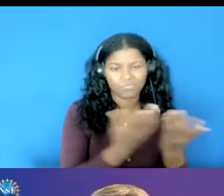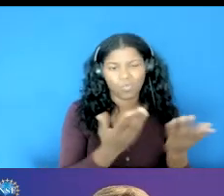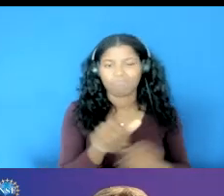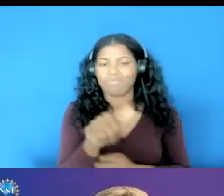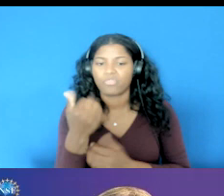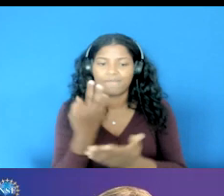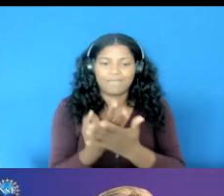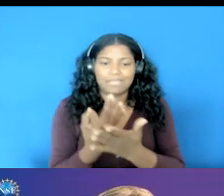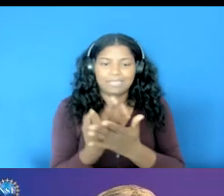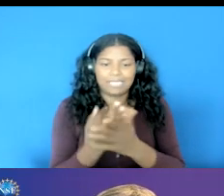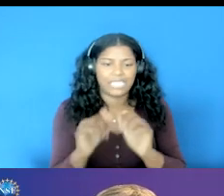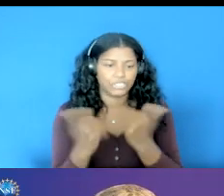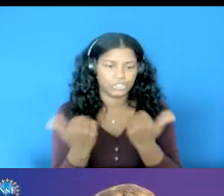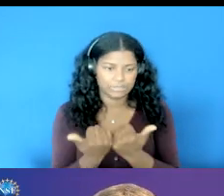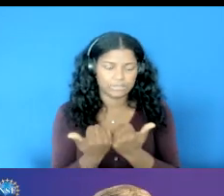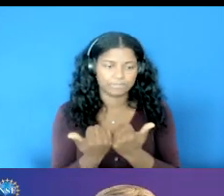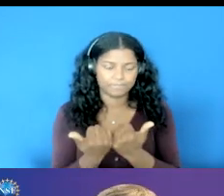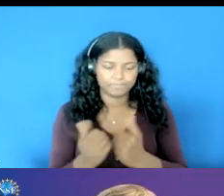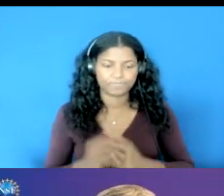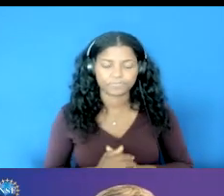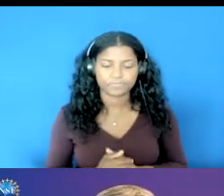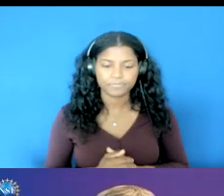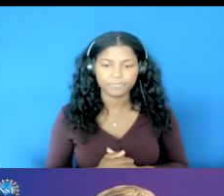And so I'll sample some of these programs for you next.